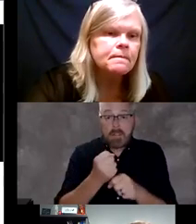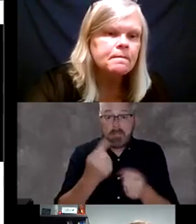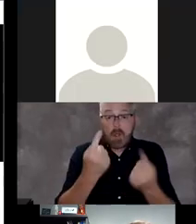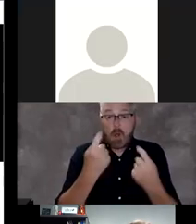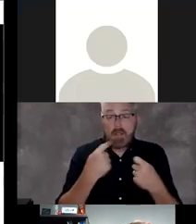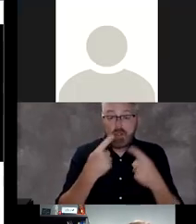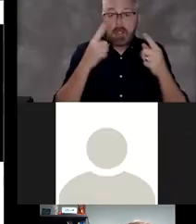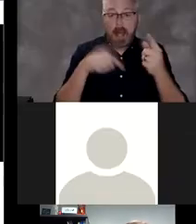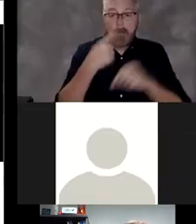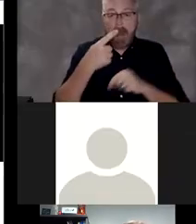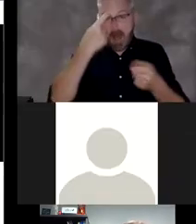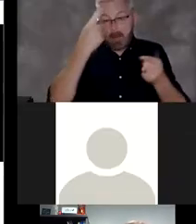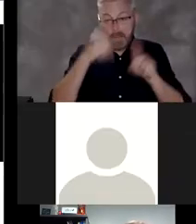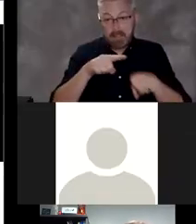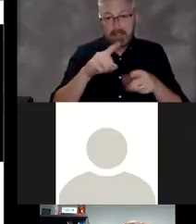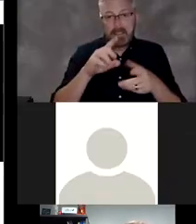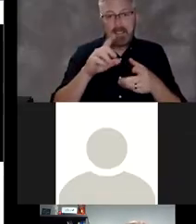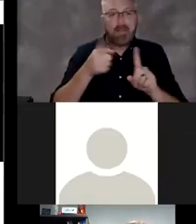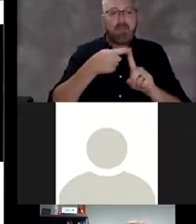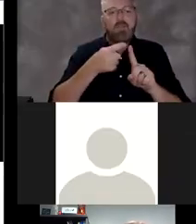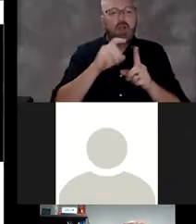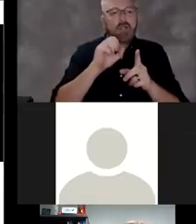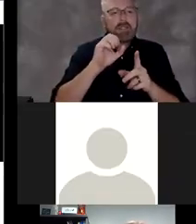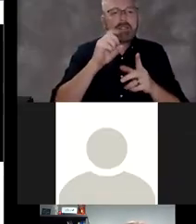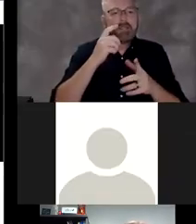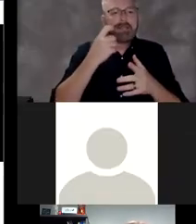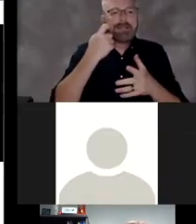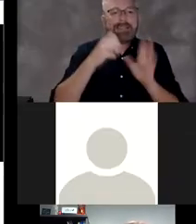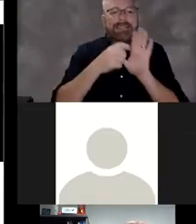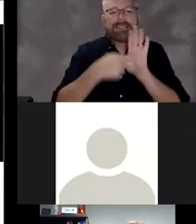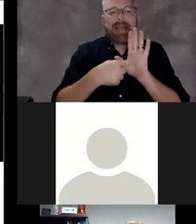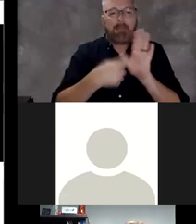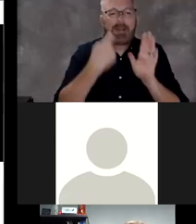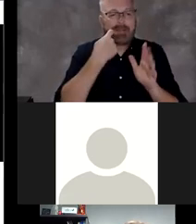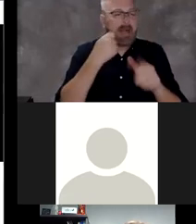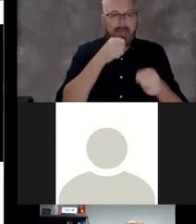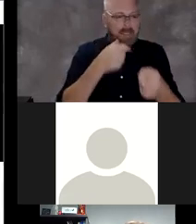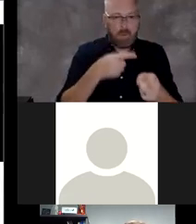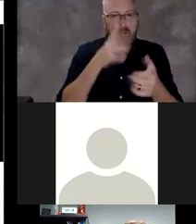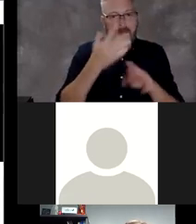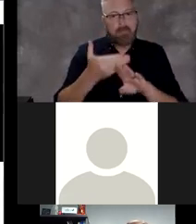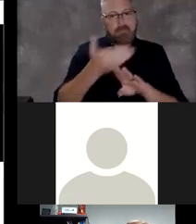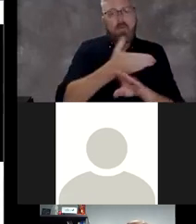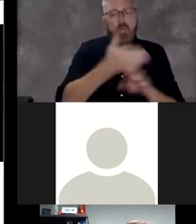CONSENT SCENARIO NUMBER 1. ASKING IF THIS IS DUE TO LACK OF